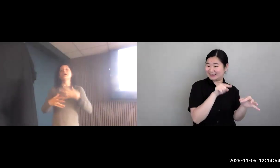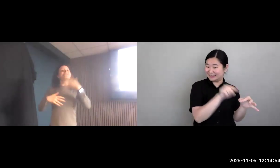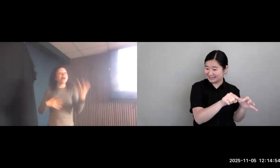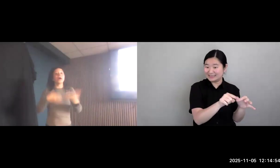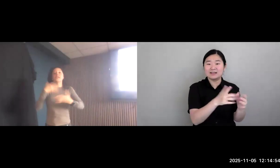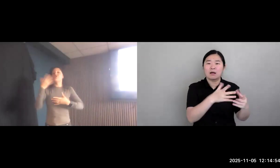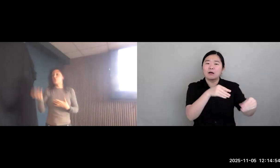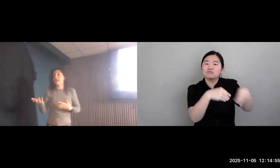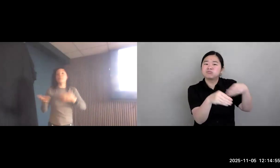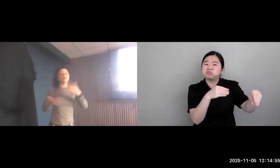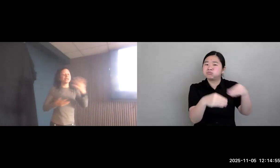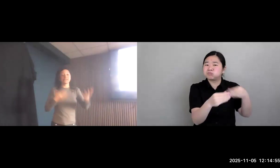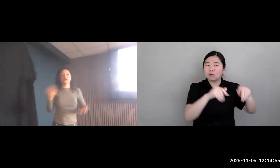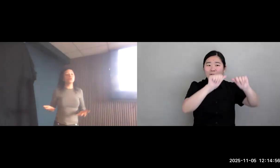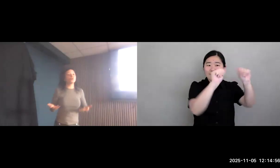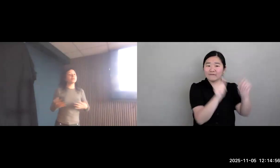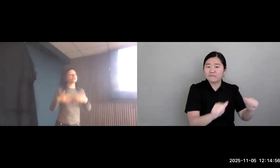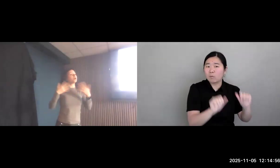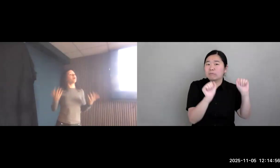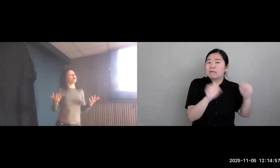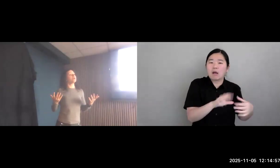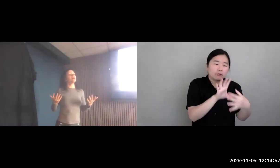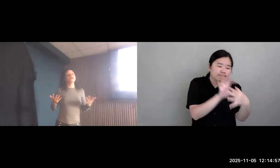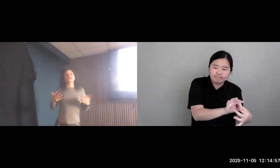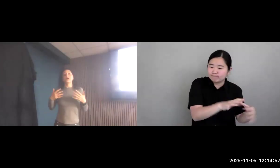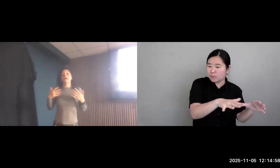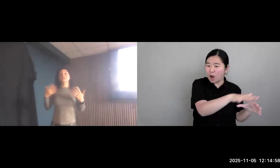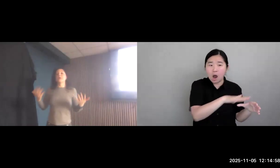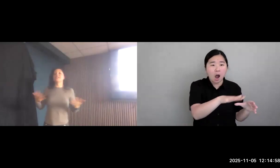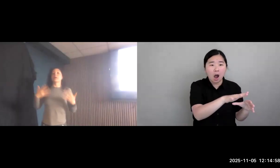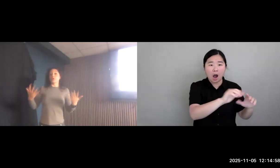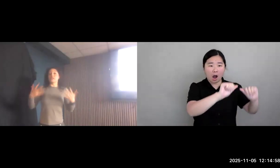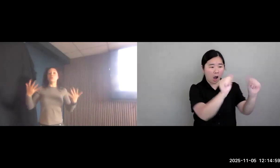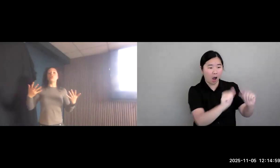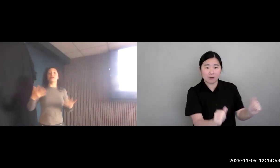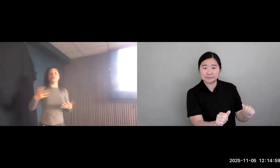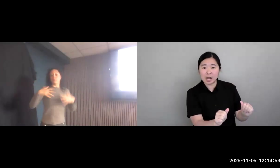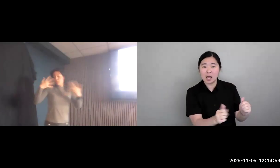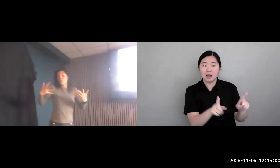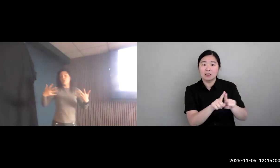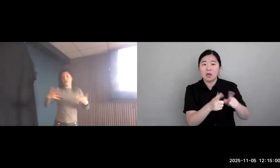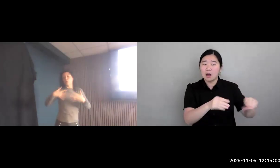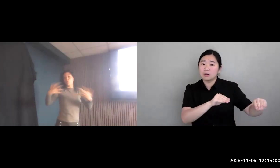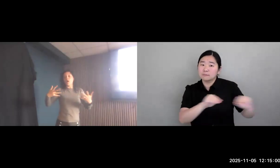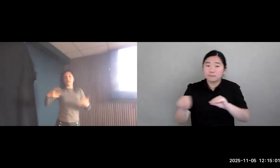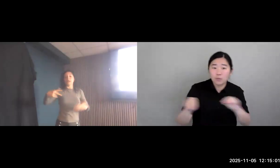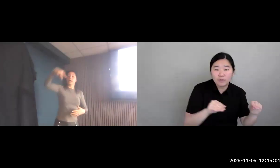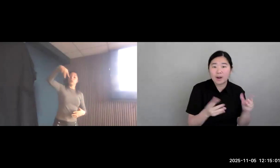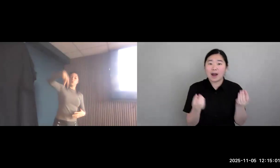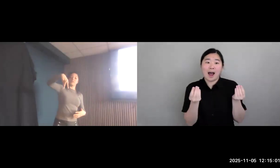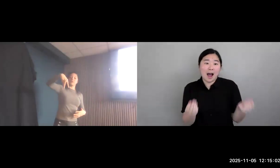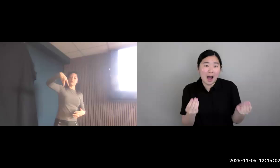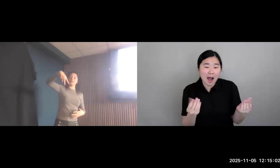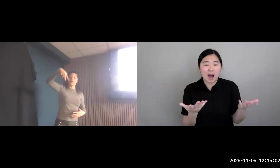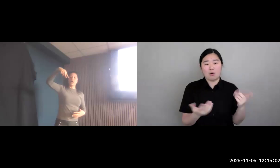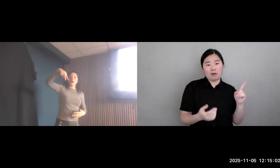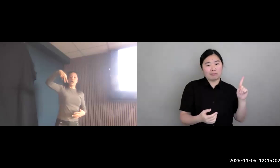size, shape, as I said, movement, so if I want to depict a person moving or walking, I can use this.